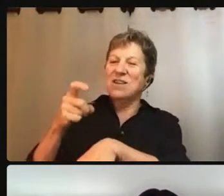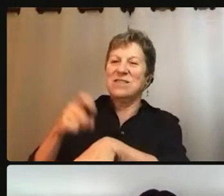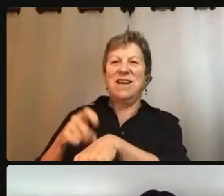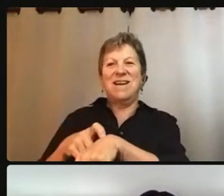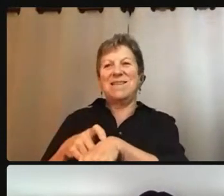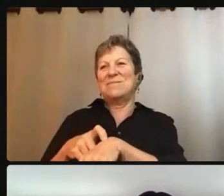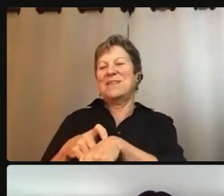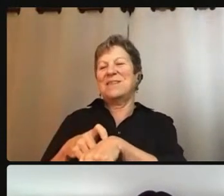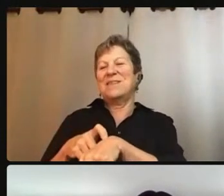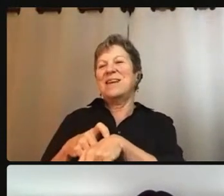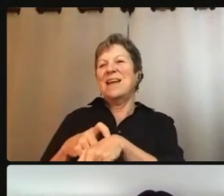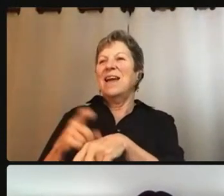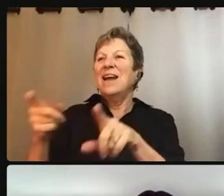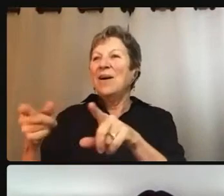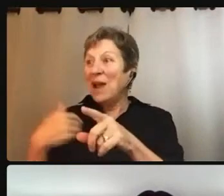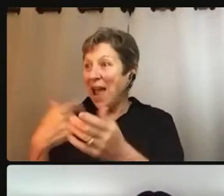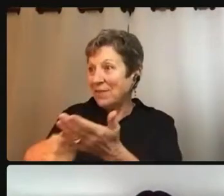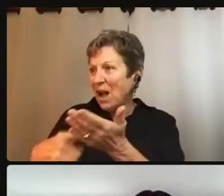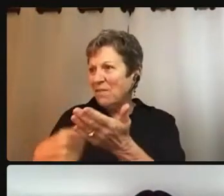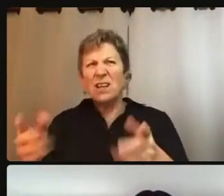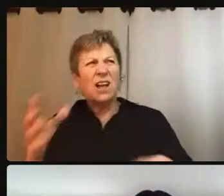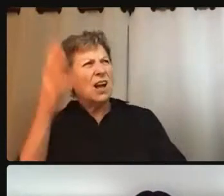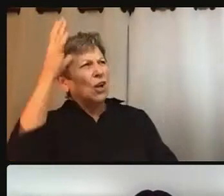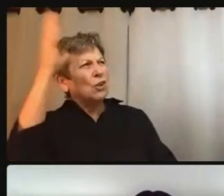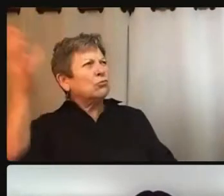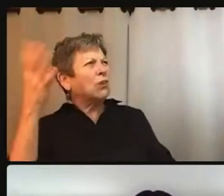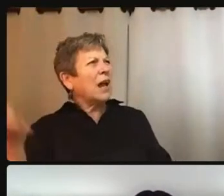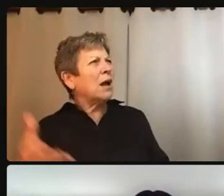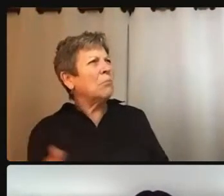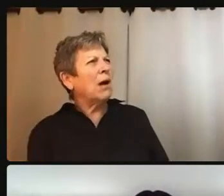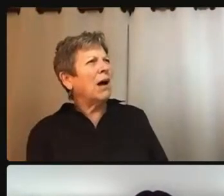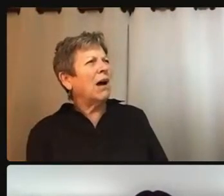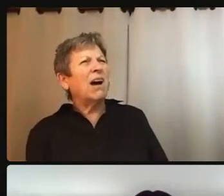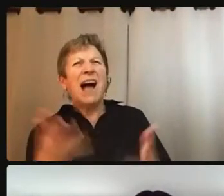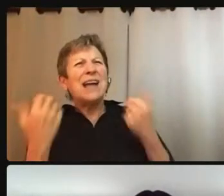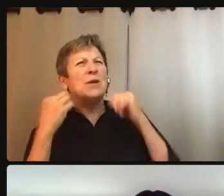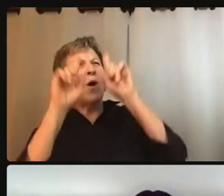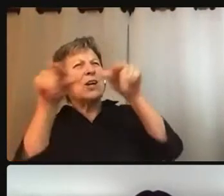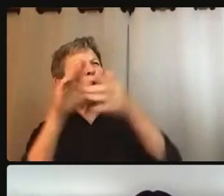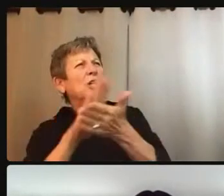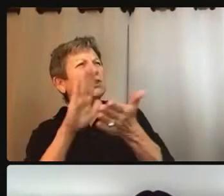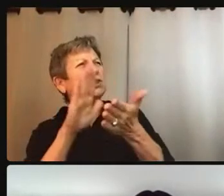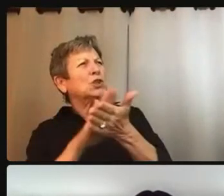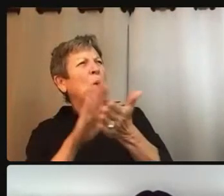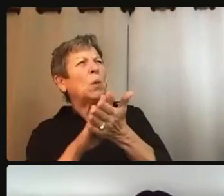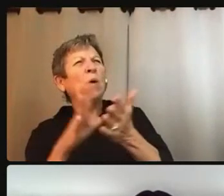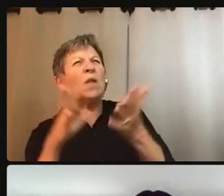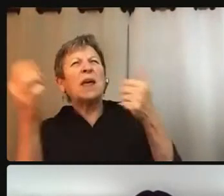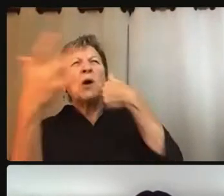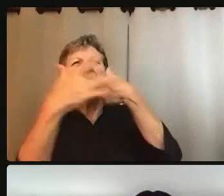KNOW BECAUSE OF THEIR BACKGROUND, THEIR CULTURE THEY'RE HAVING A HARD TIME.